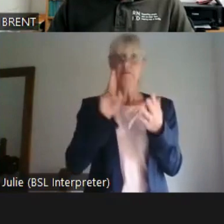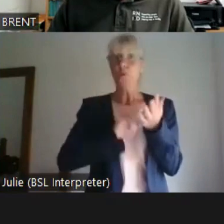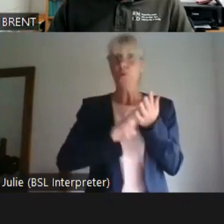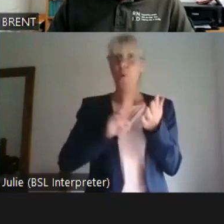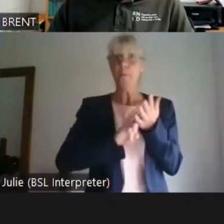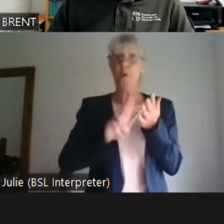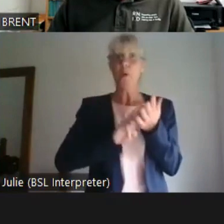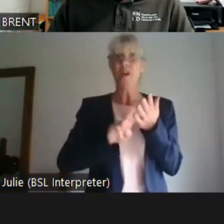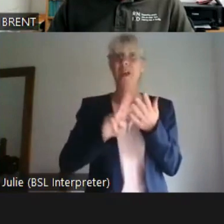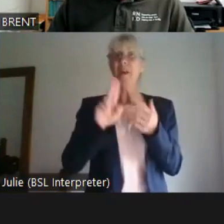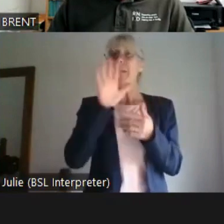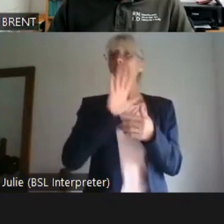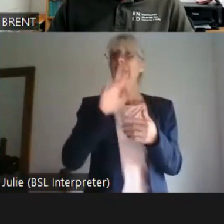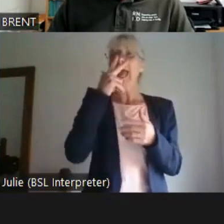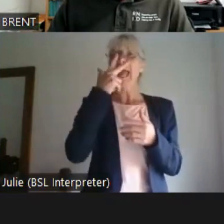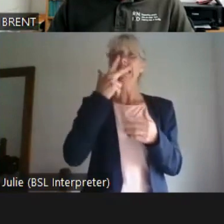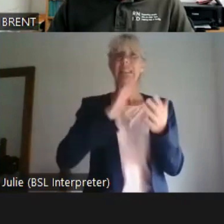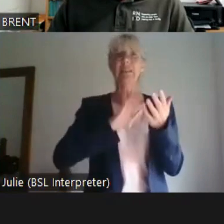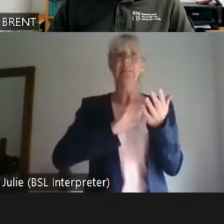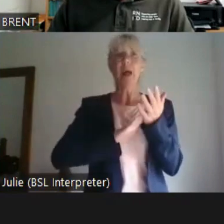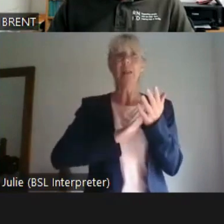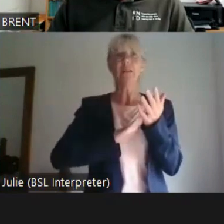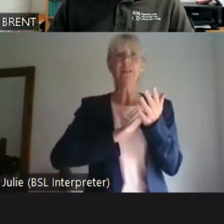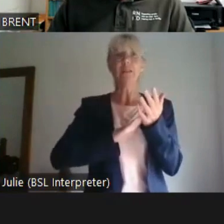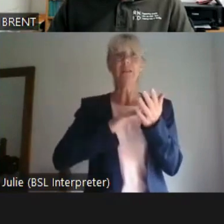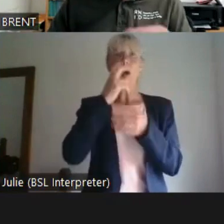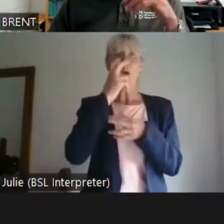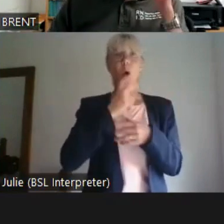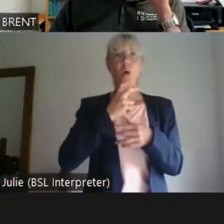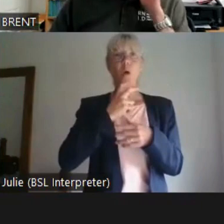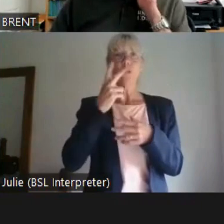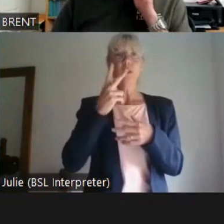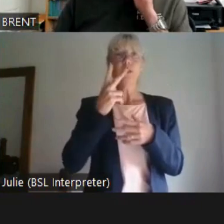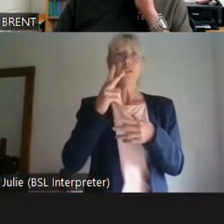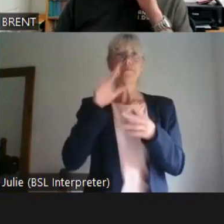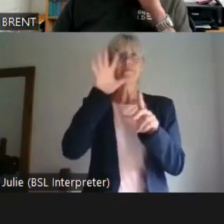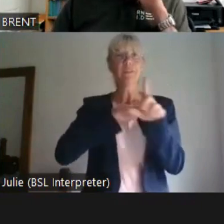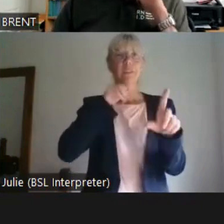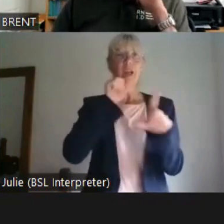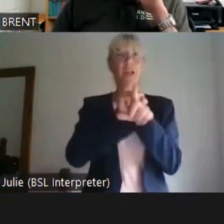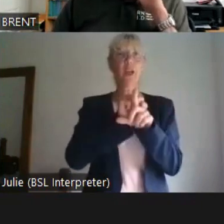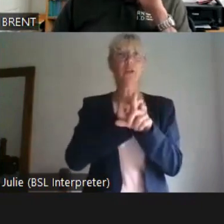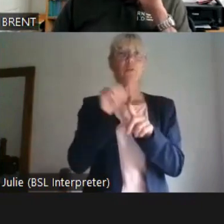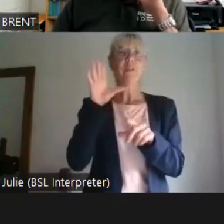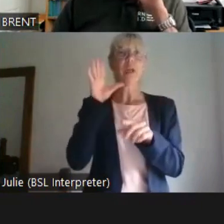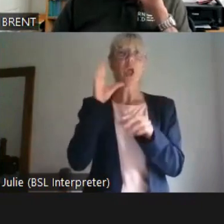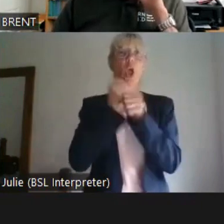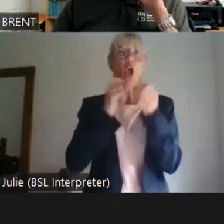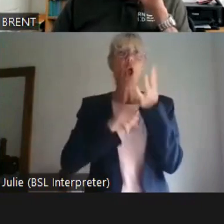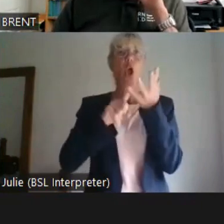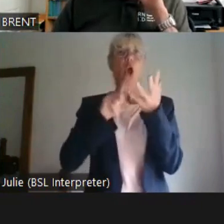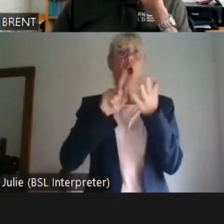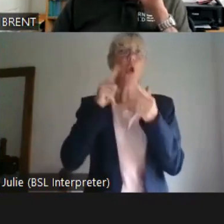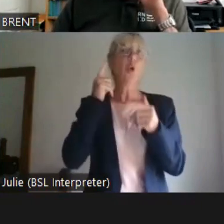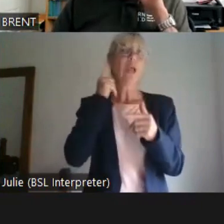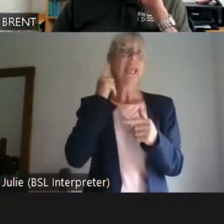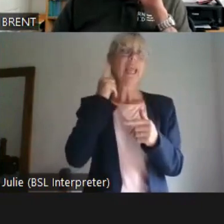with glue air um and uh was found to have a moderate hearing loss in both ears and so she